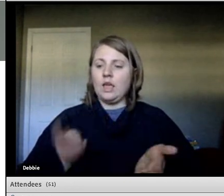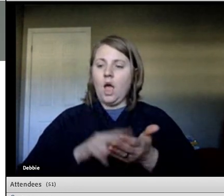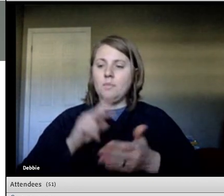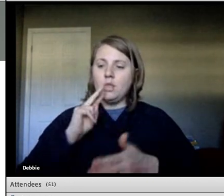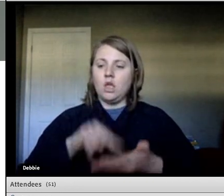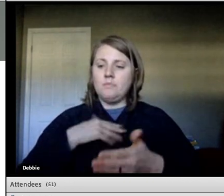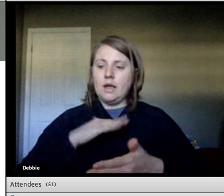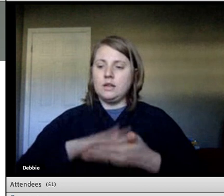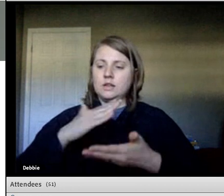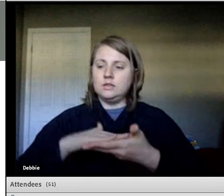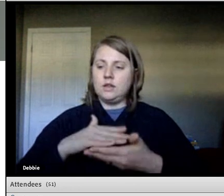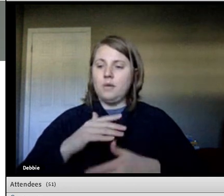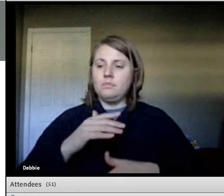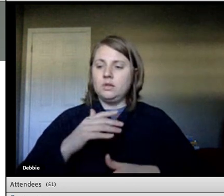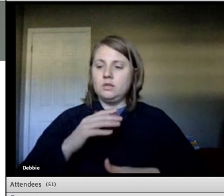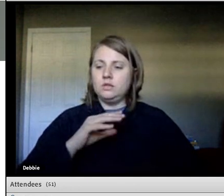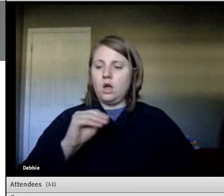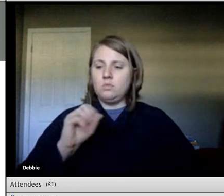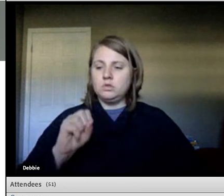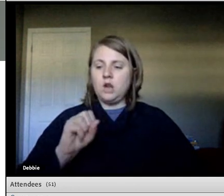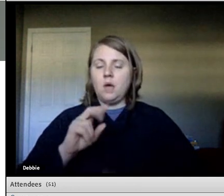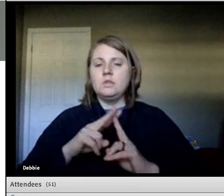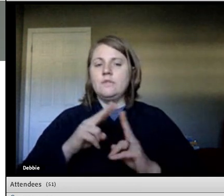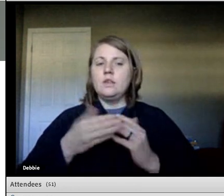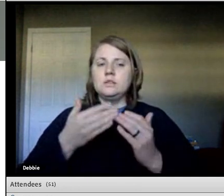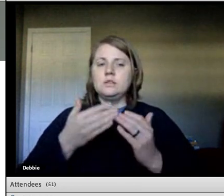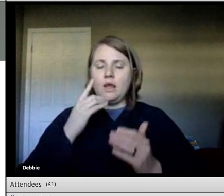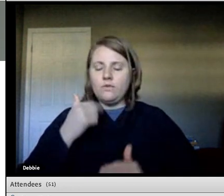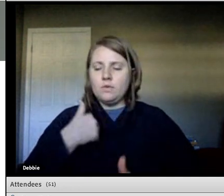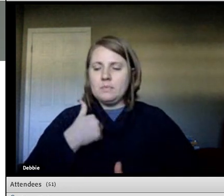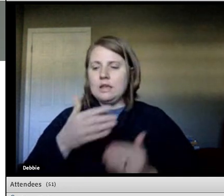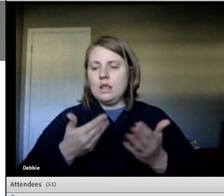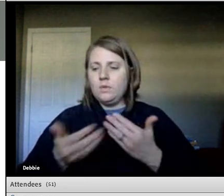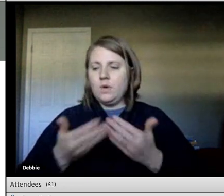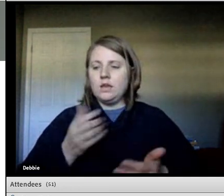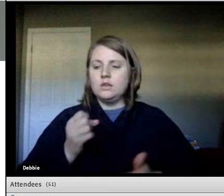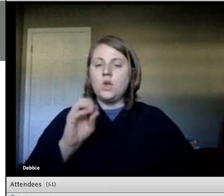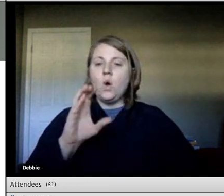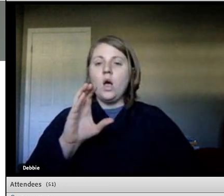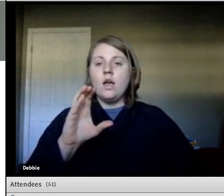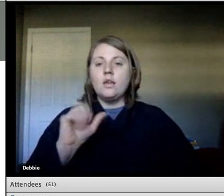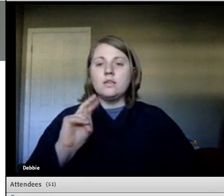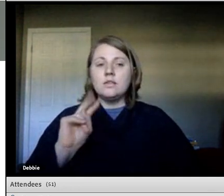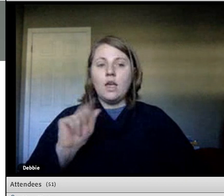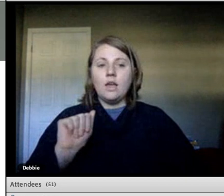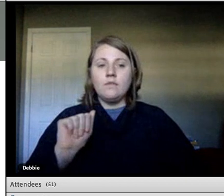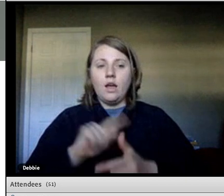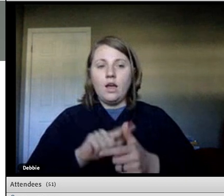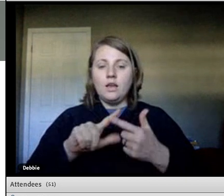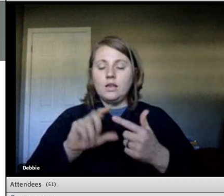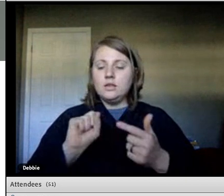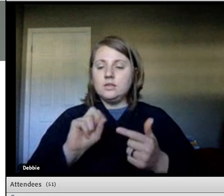So Canva and Snappa are sort of similar. Canva is the big guy. Probably a lot of you are already using it.